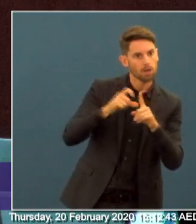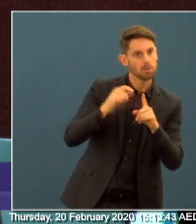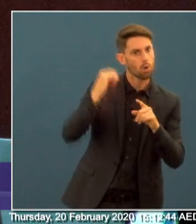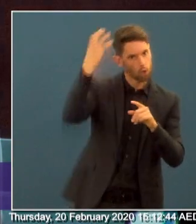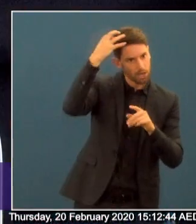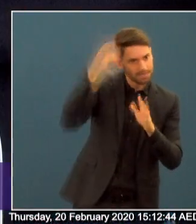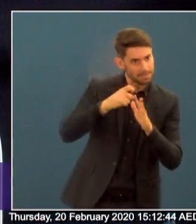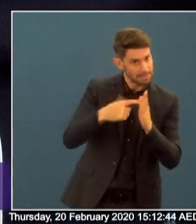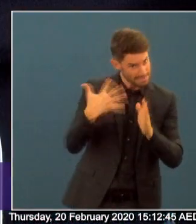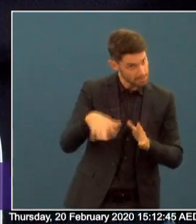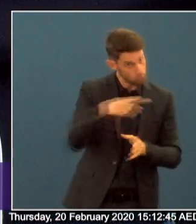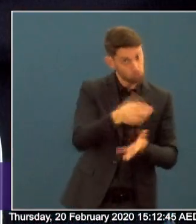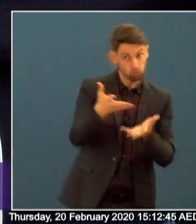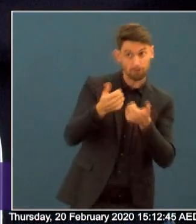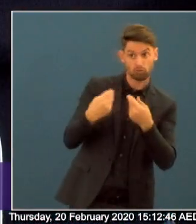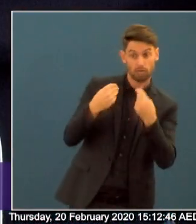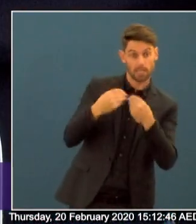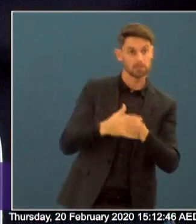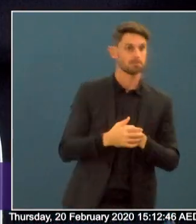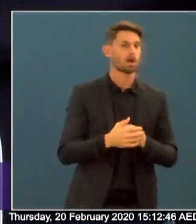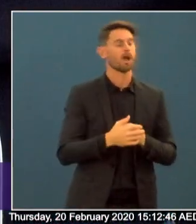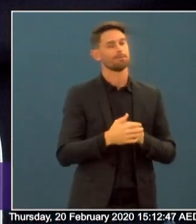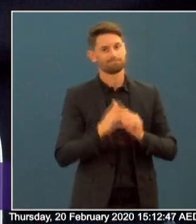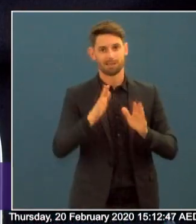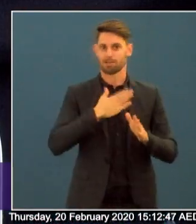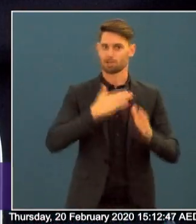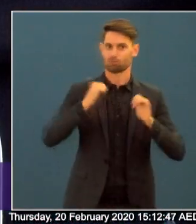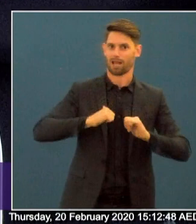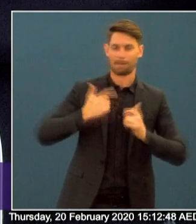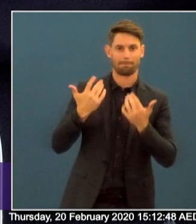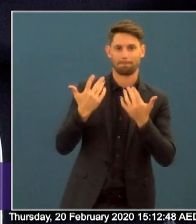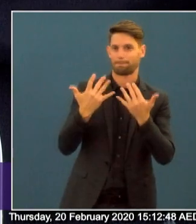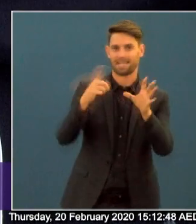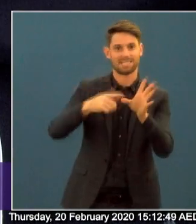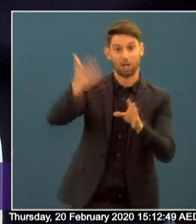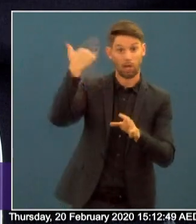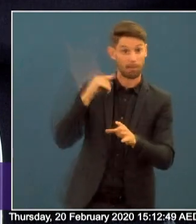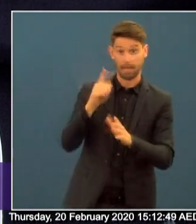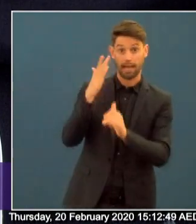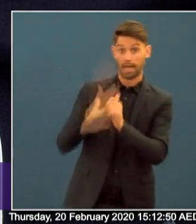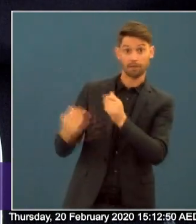I did not — I trained a very long time ago, but I did not receive specific training on intellectual disability.